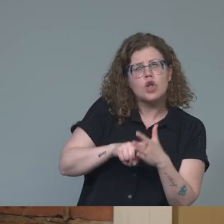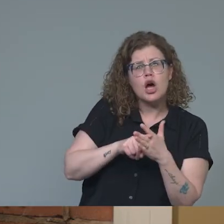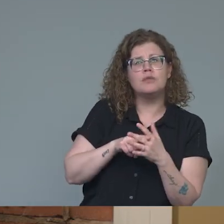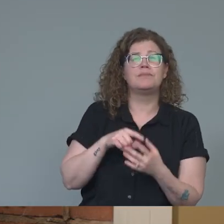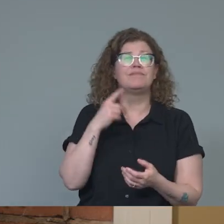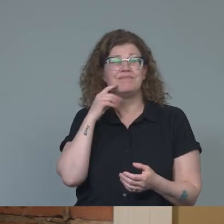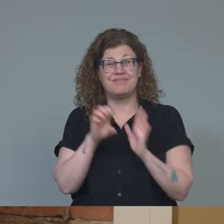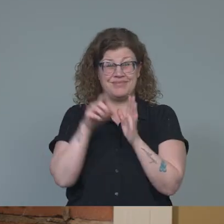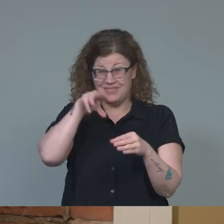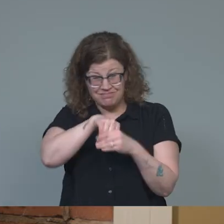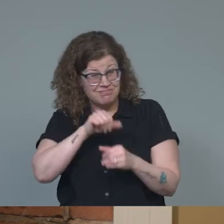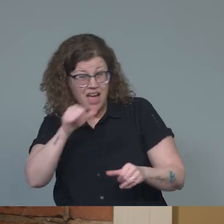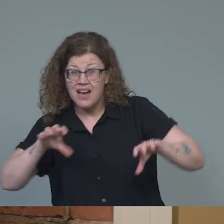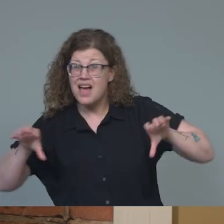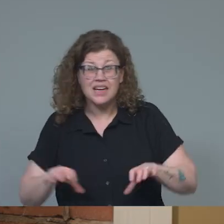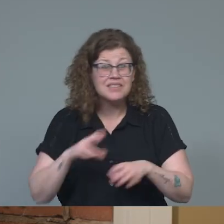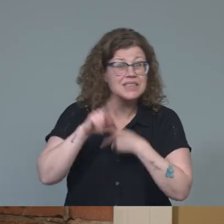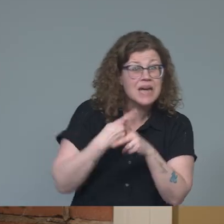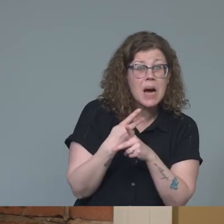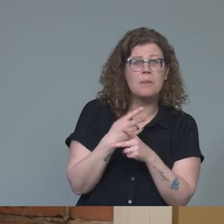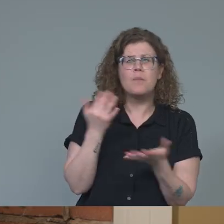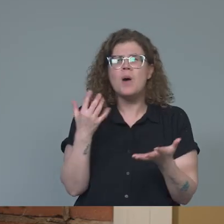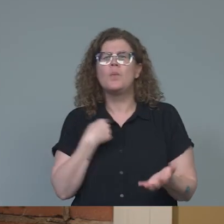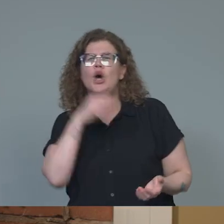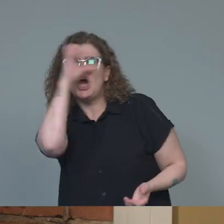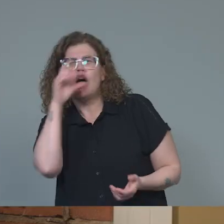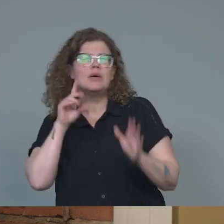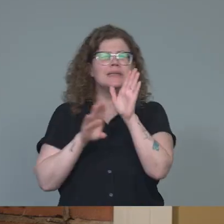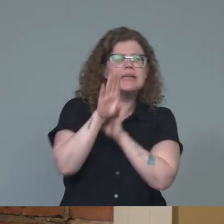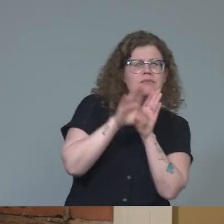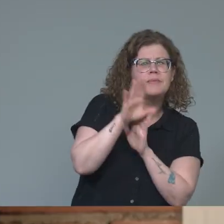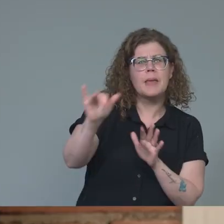that we're looking for when we're developing a public art project. That's just research.